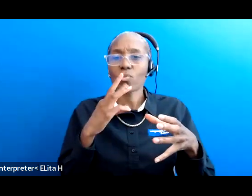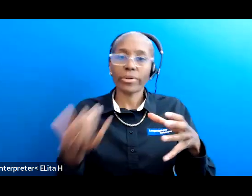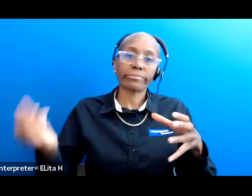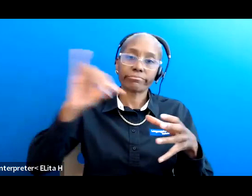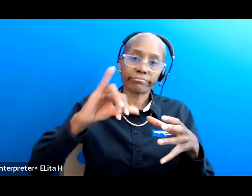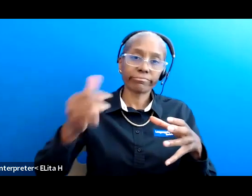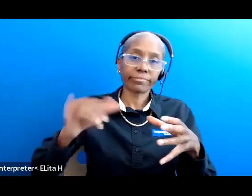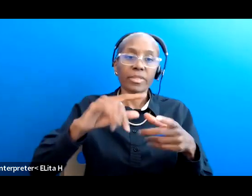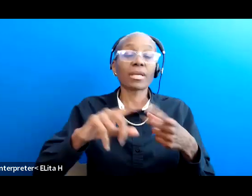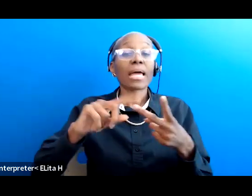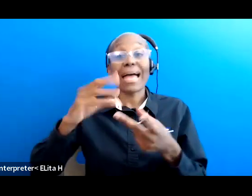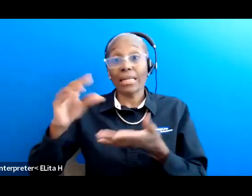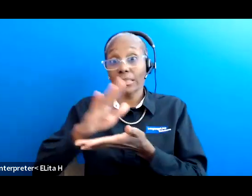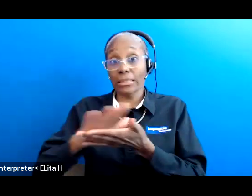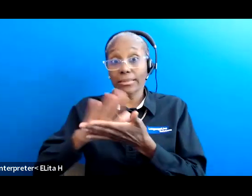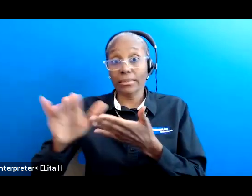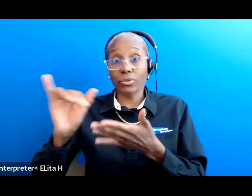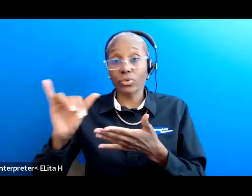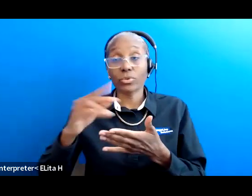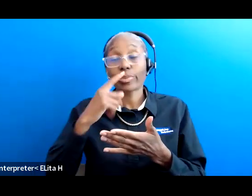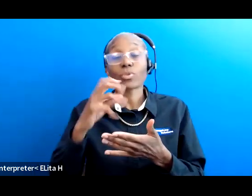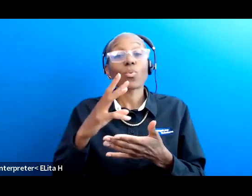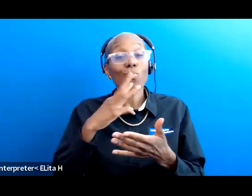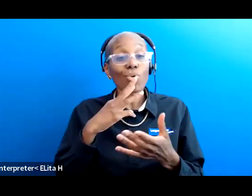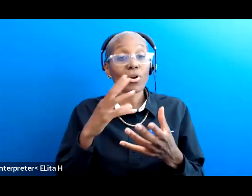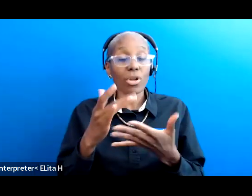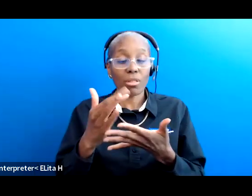You also have to clean it, because remember, water collects bacteria.